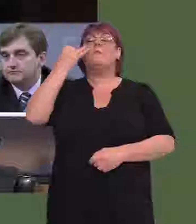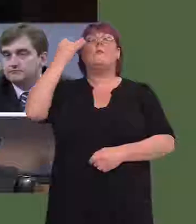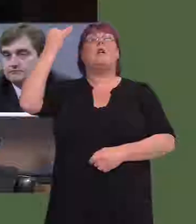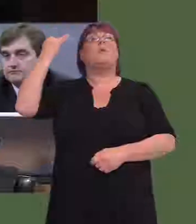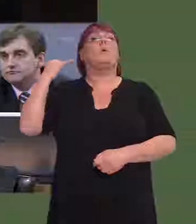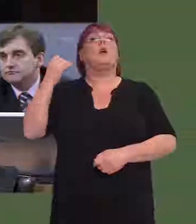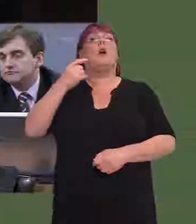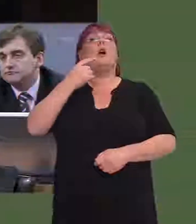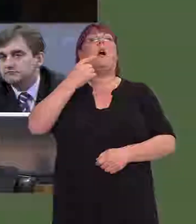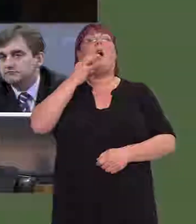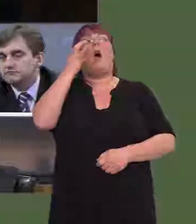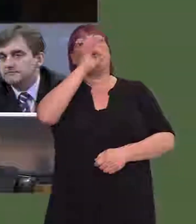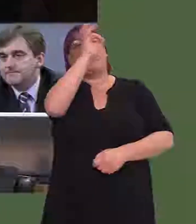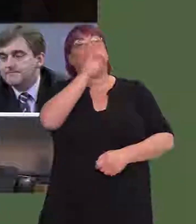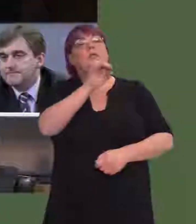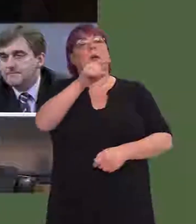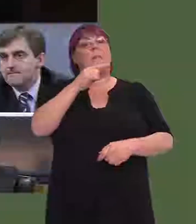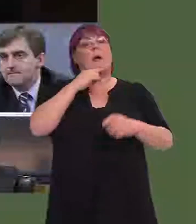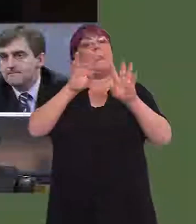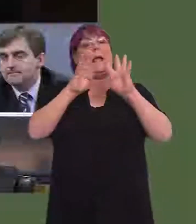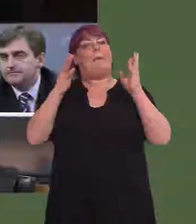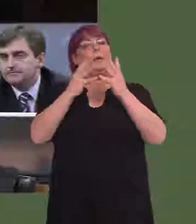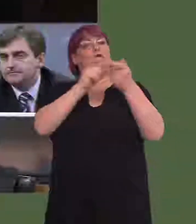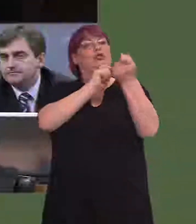When I got back to my office last week, I had a written Assembly question come